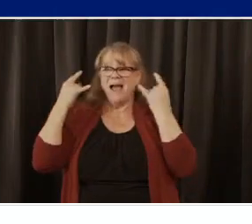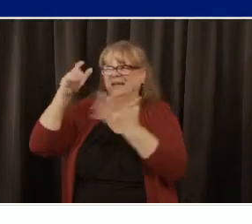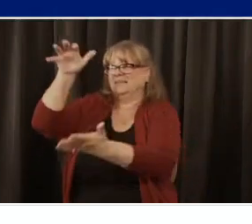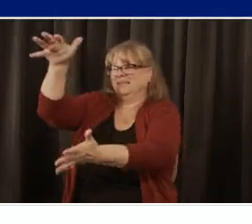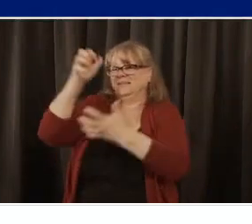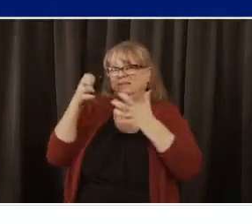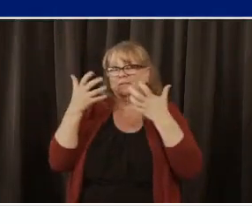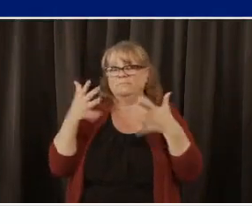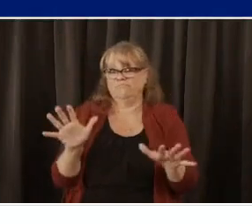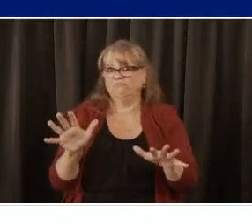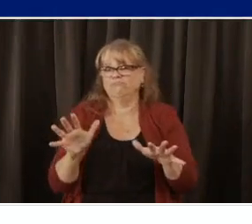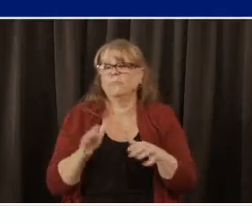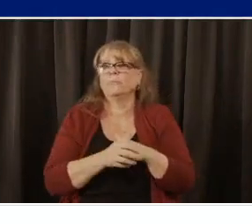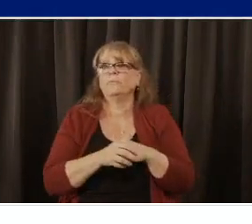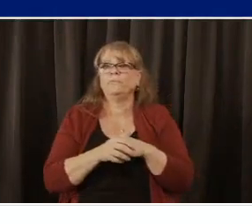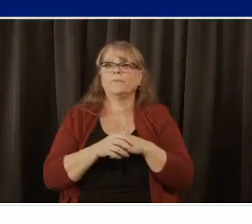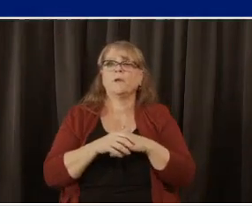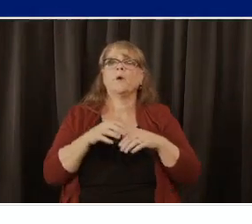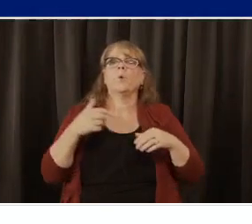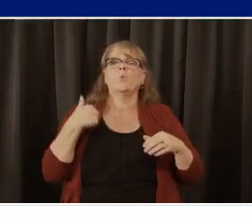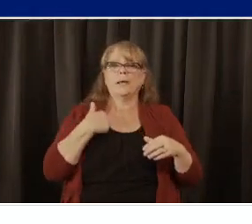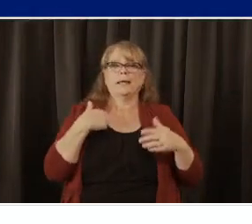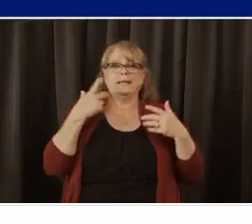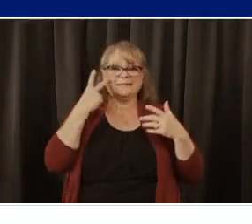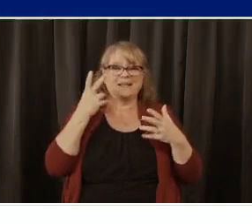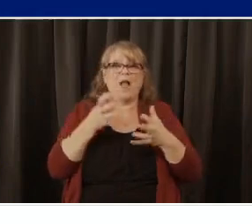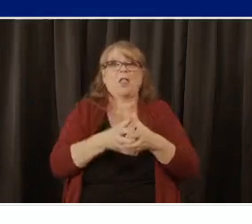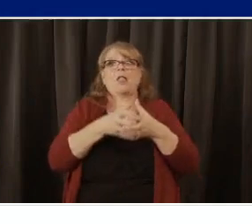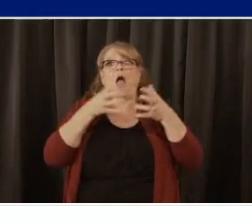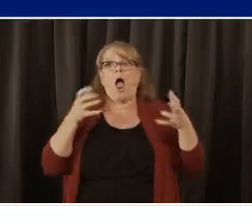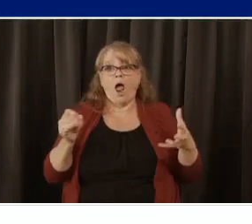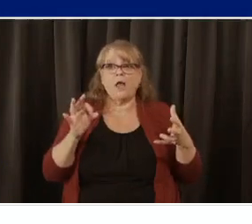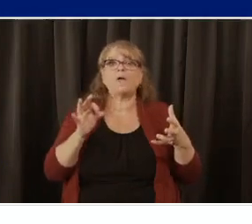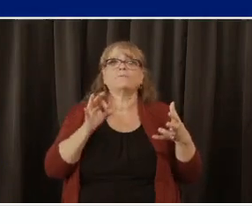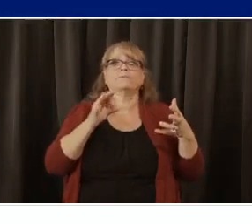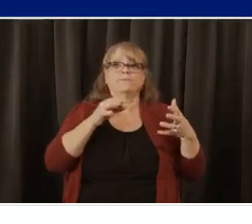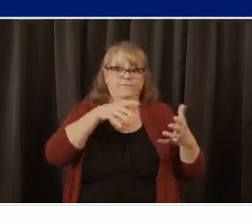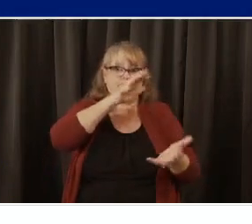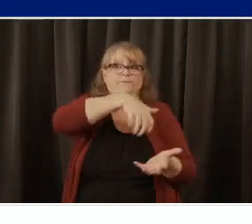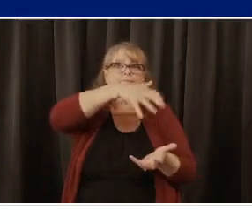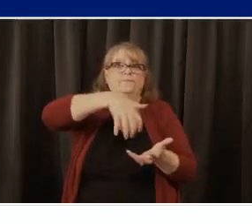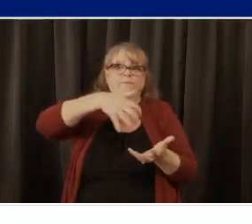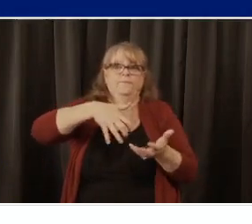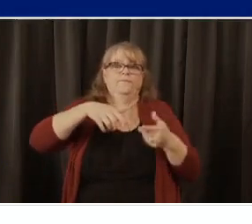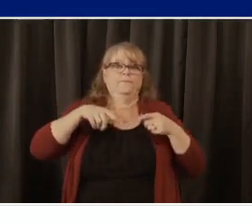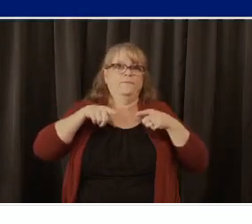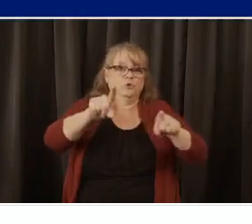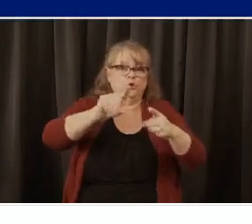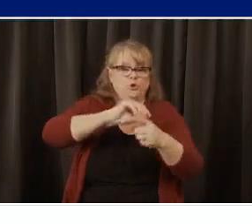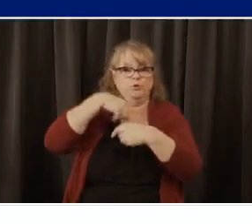And so what you'll see here is the significant amount of supply that we have on hand that will